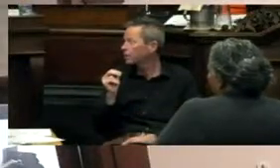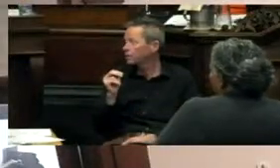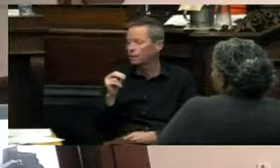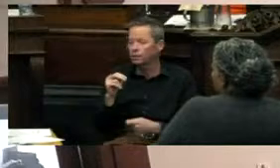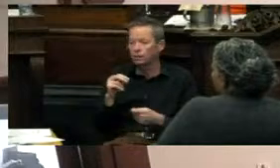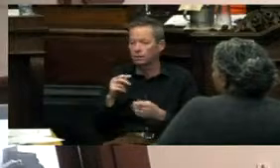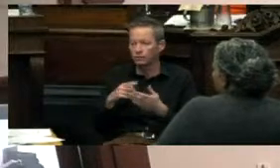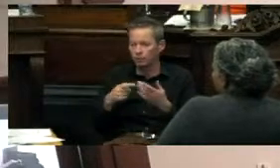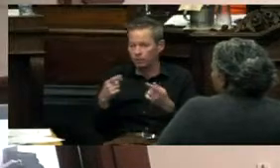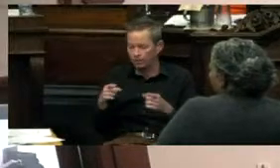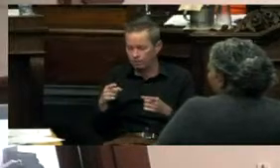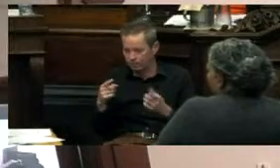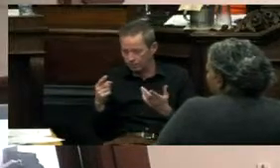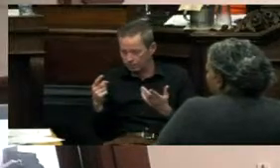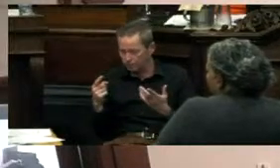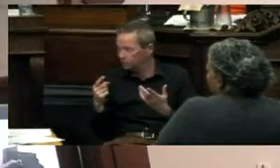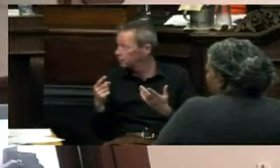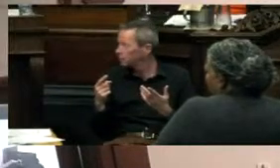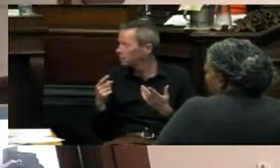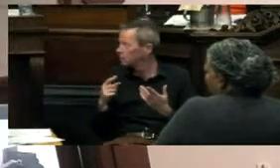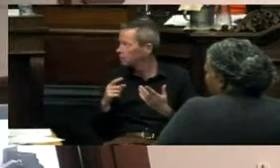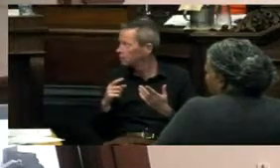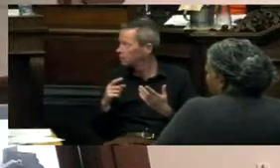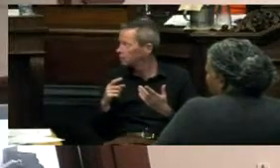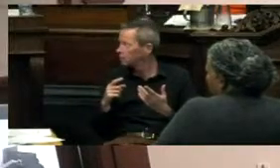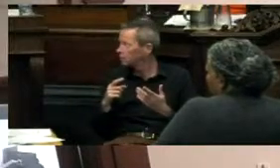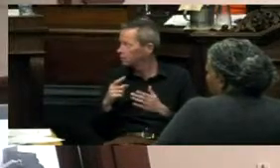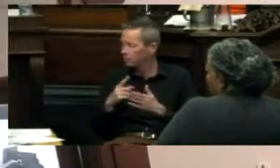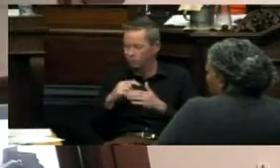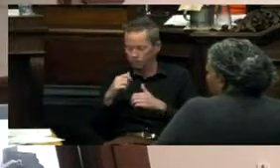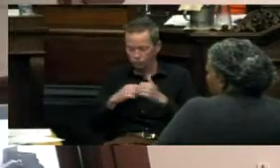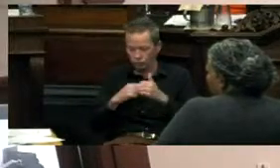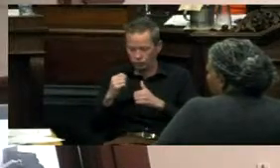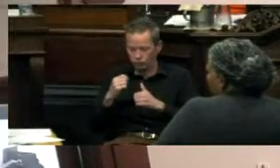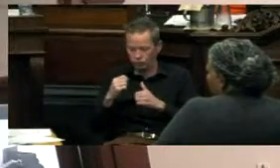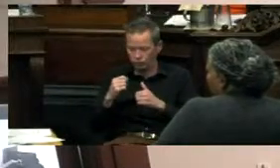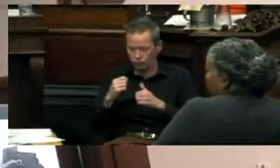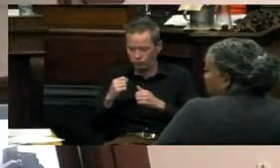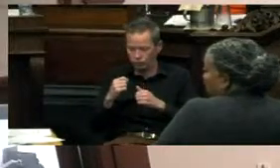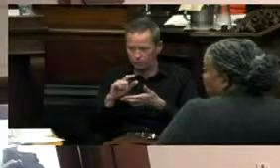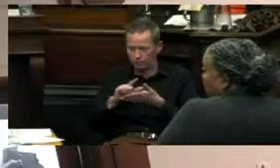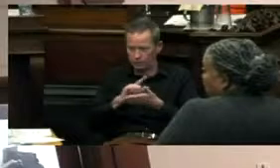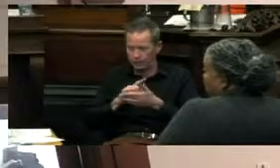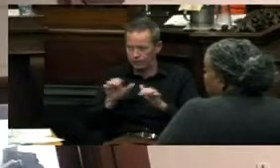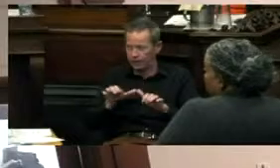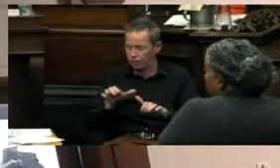some something happened in court in January and then what happens